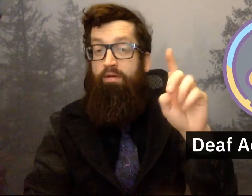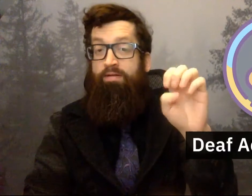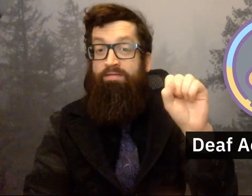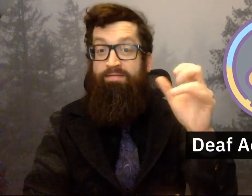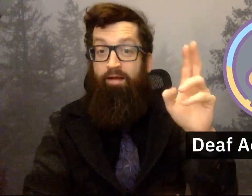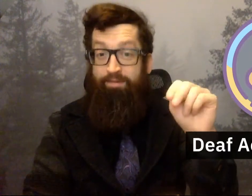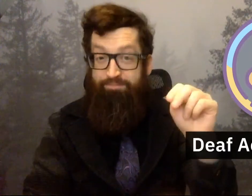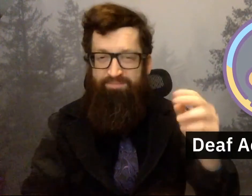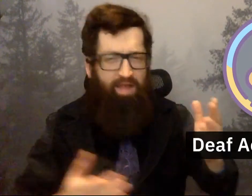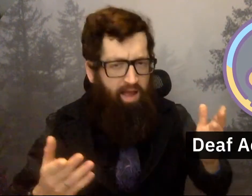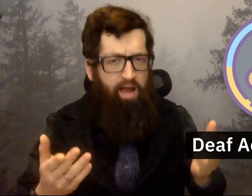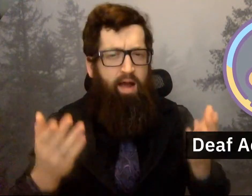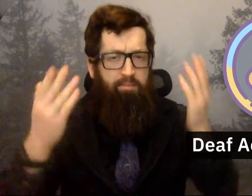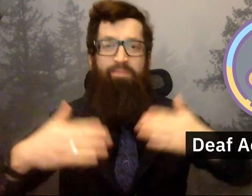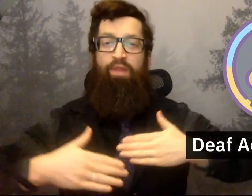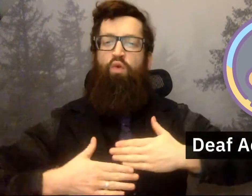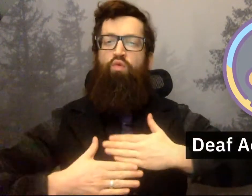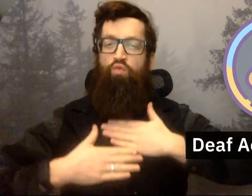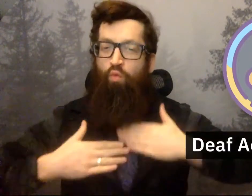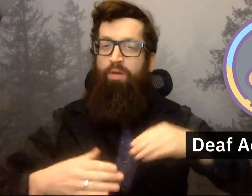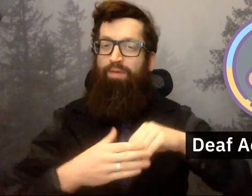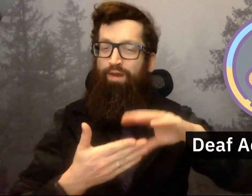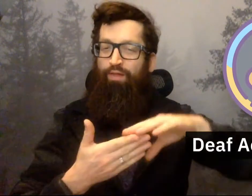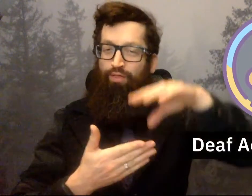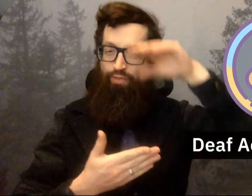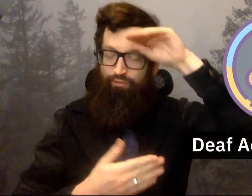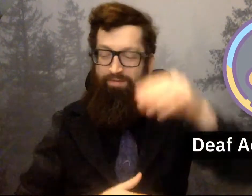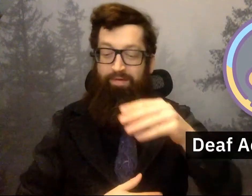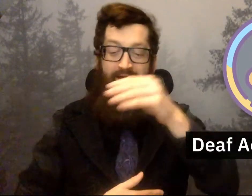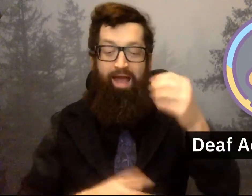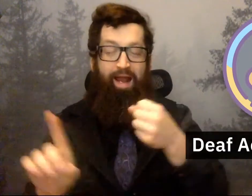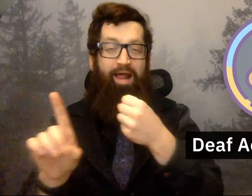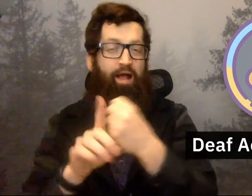In deaf aesthetics, we want to create an artful design, such that the learning experience will be enhanced and enjoyable.